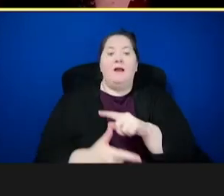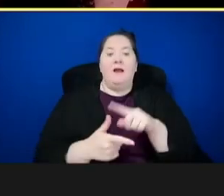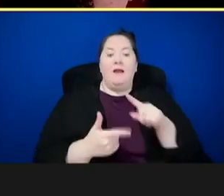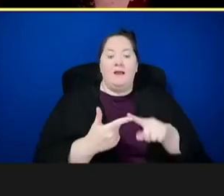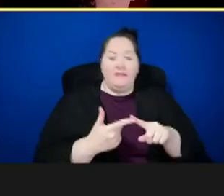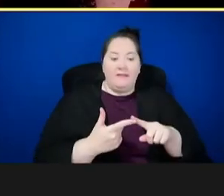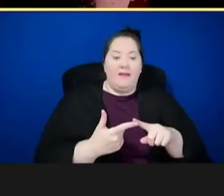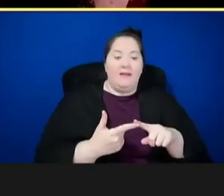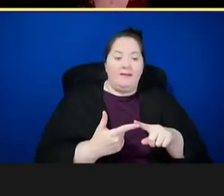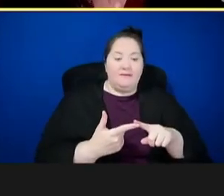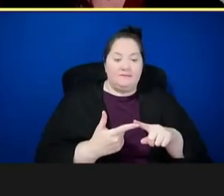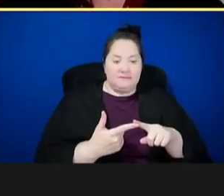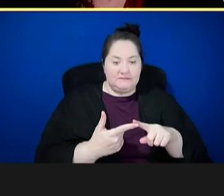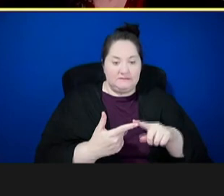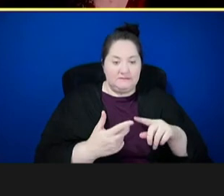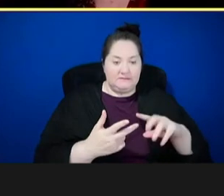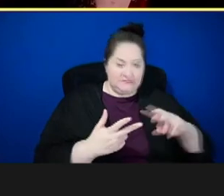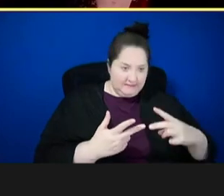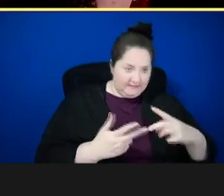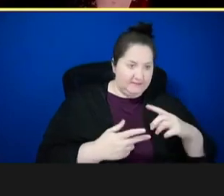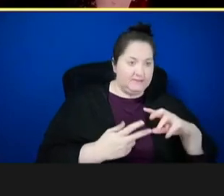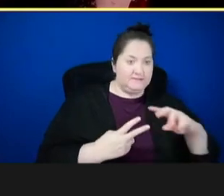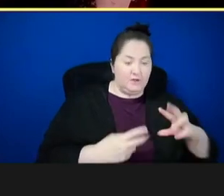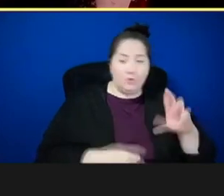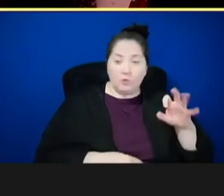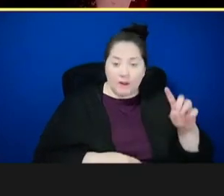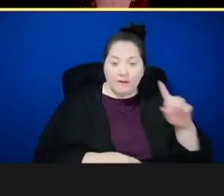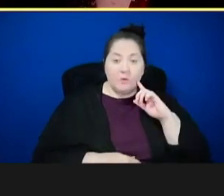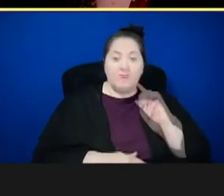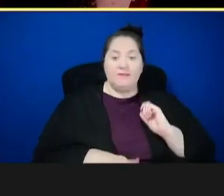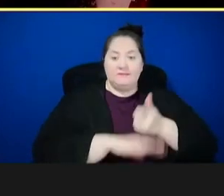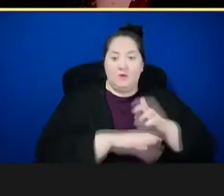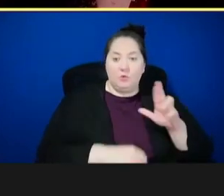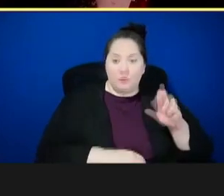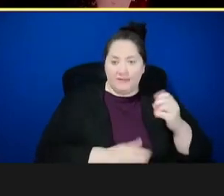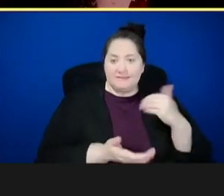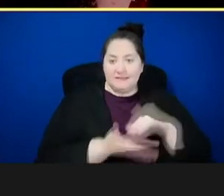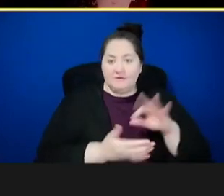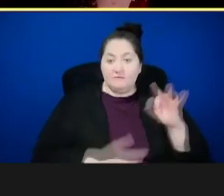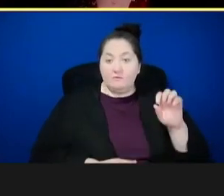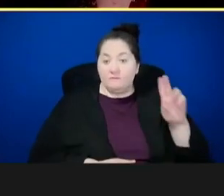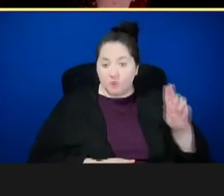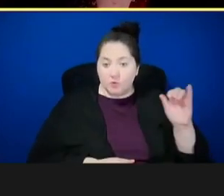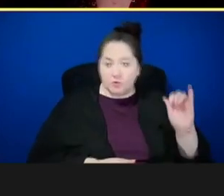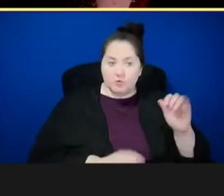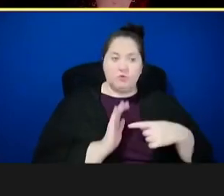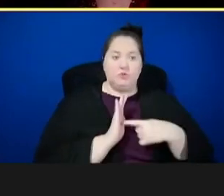second round. And we reset the rates in September for influenza as well to reflect the new season.